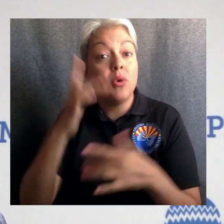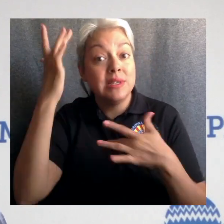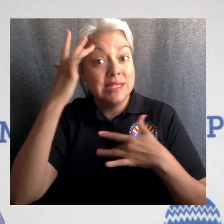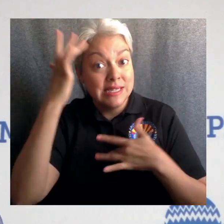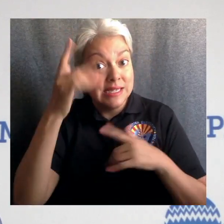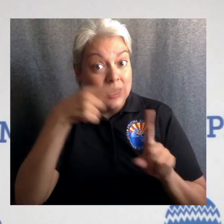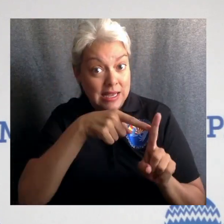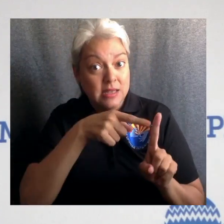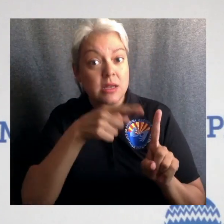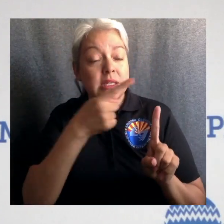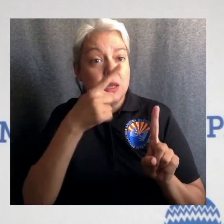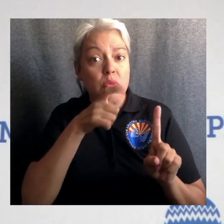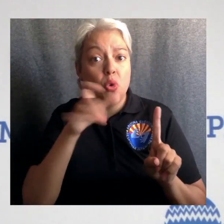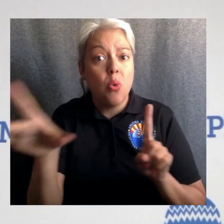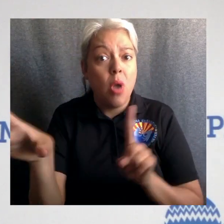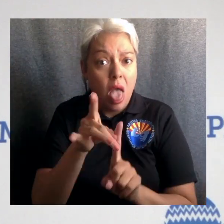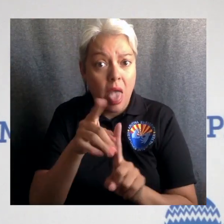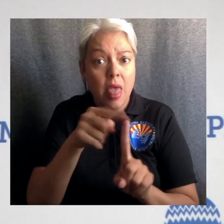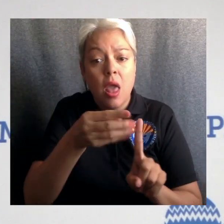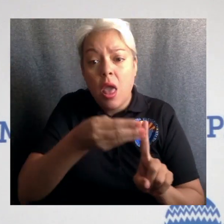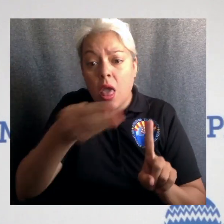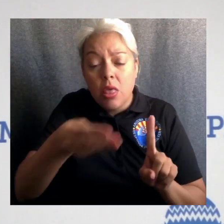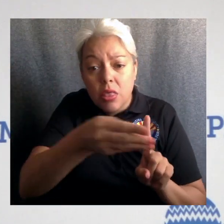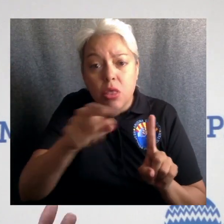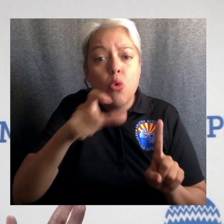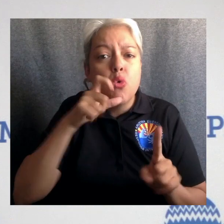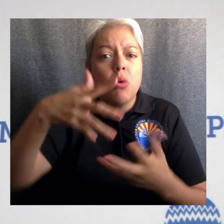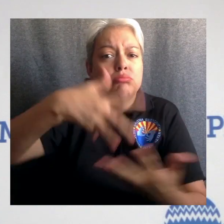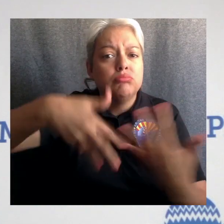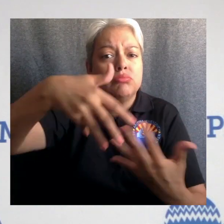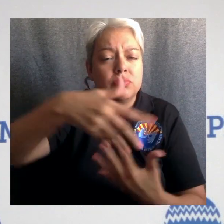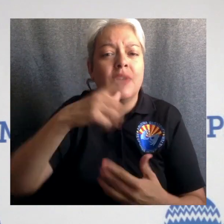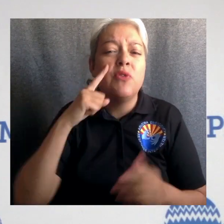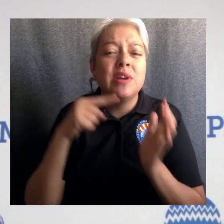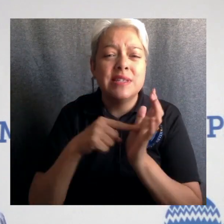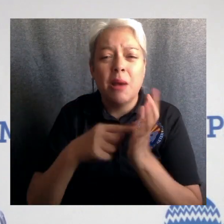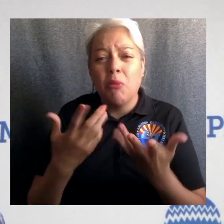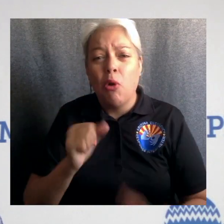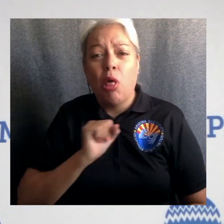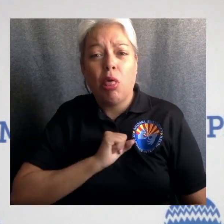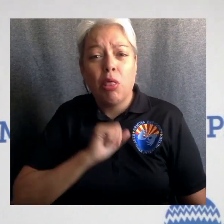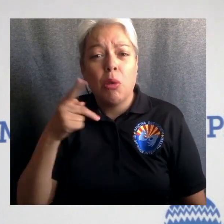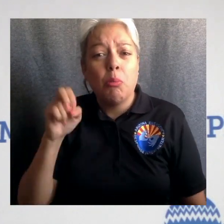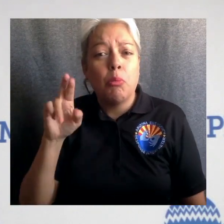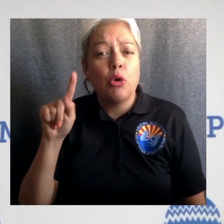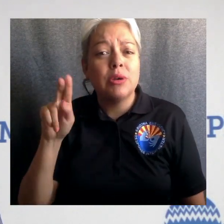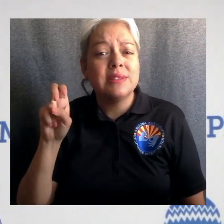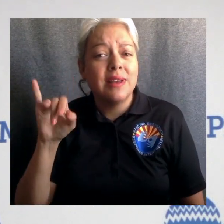So, Pertussis, certain sexually transmitted diseases, on and on. This is different.